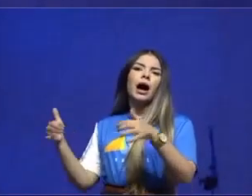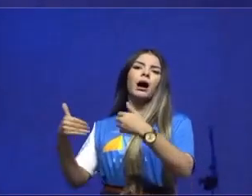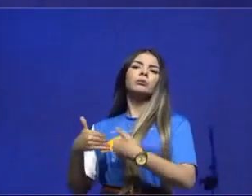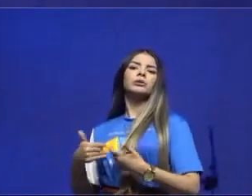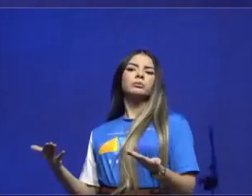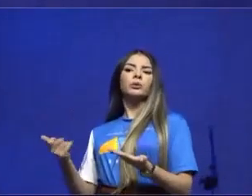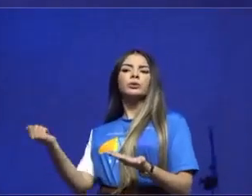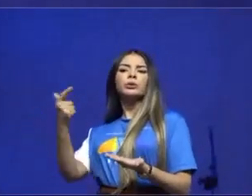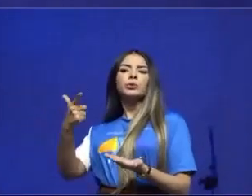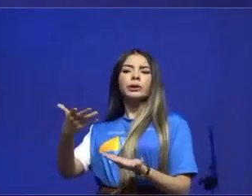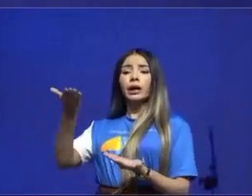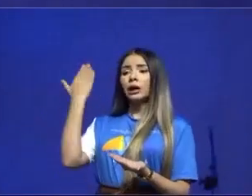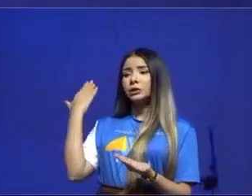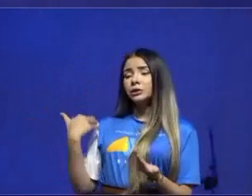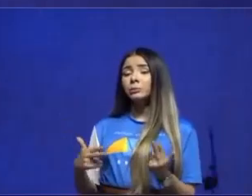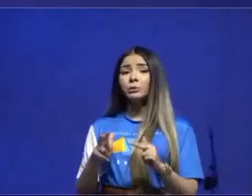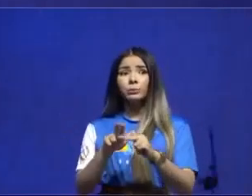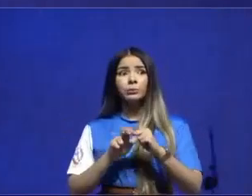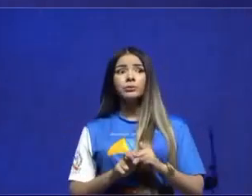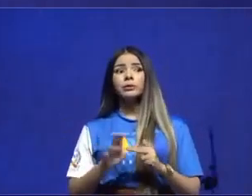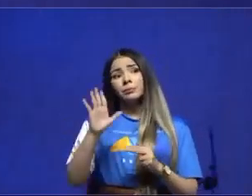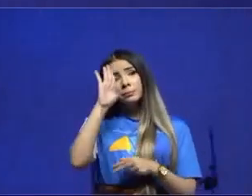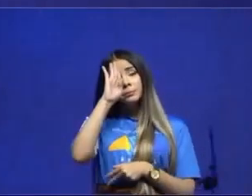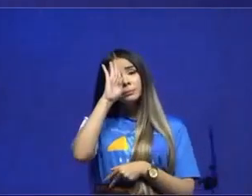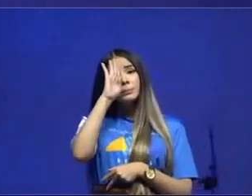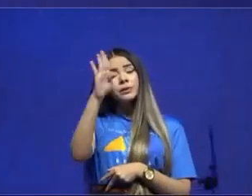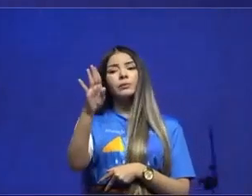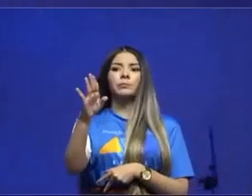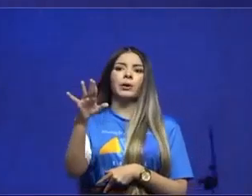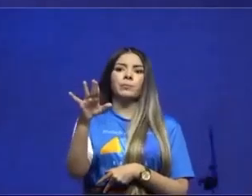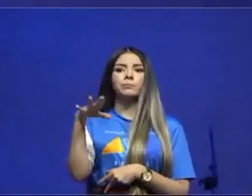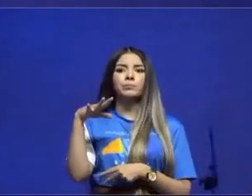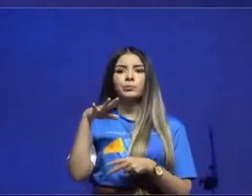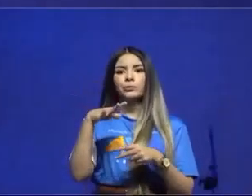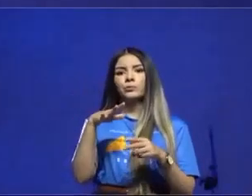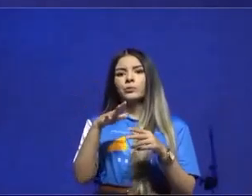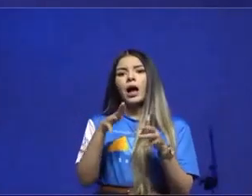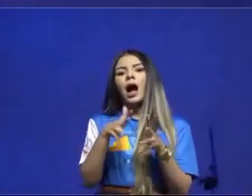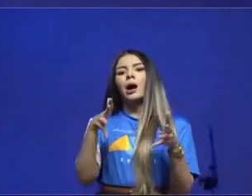this is one of the main factors for the increase in this diagnosis, the increase in knowledge about